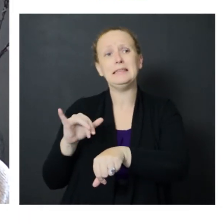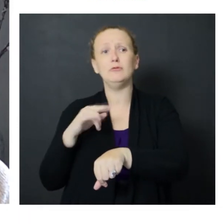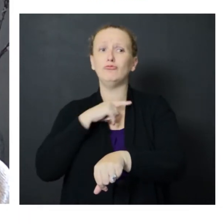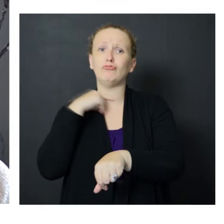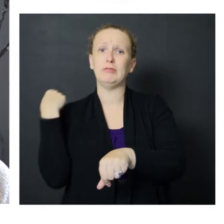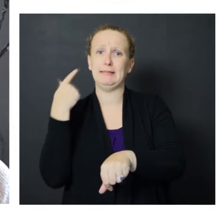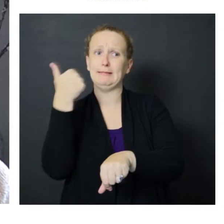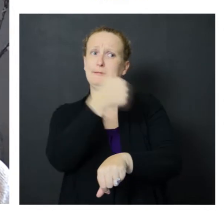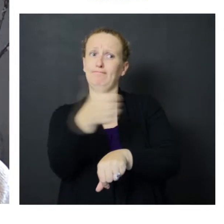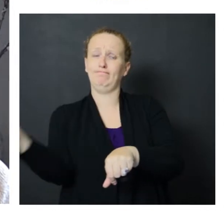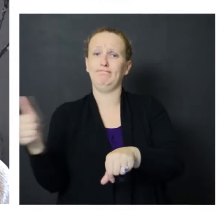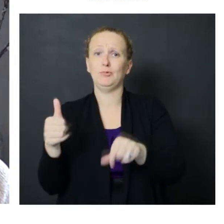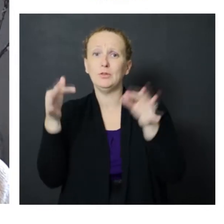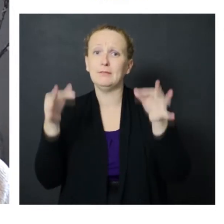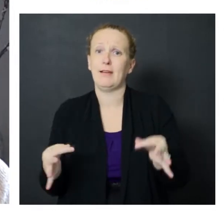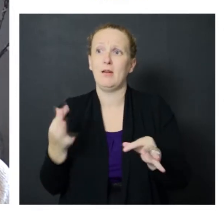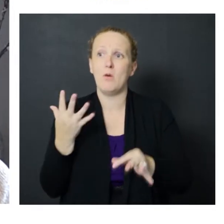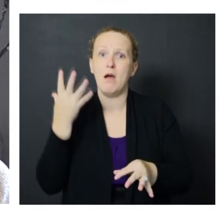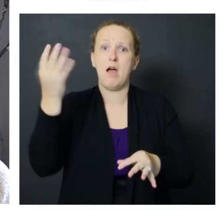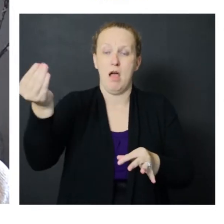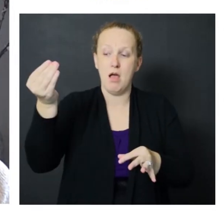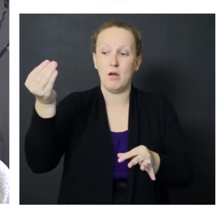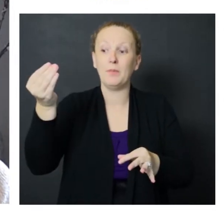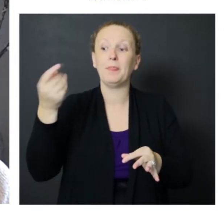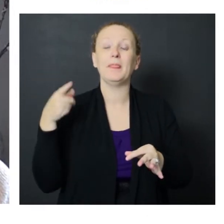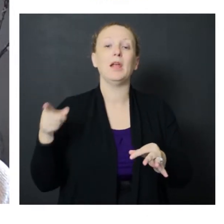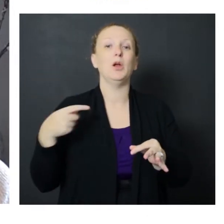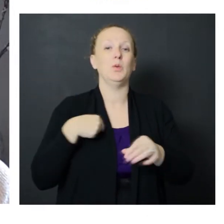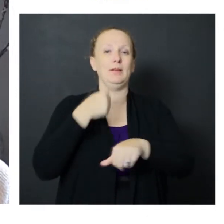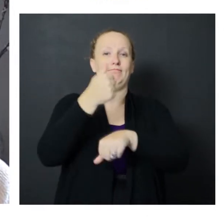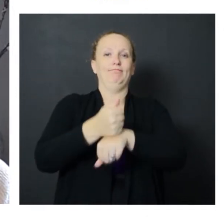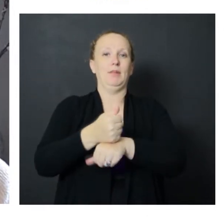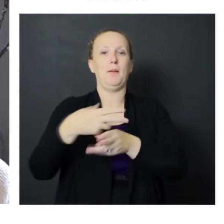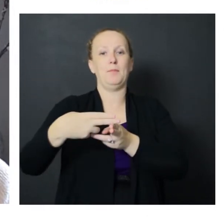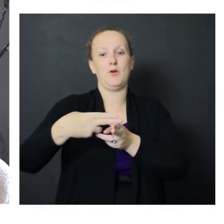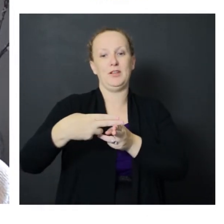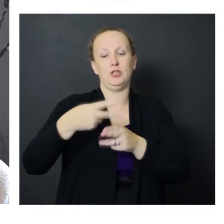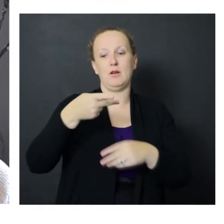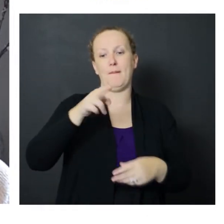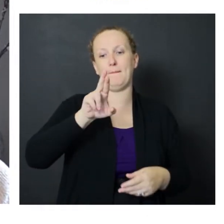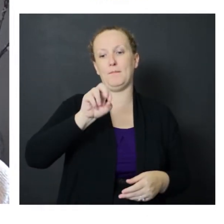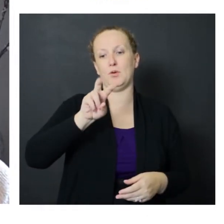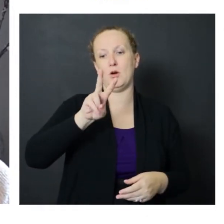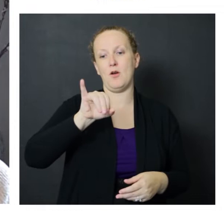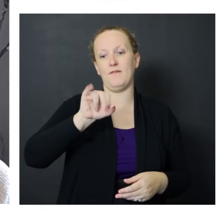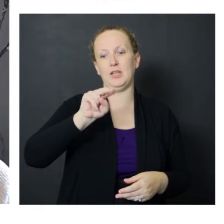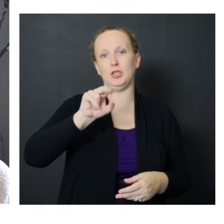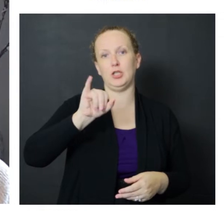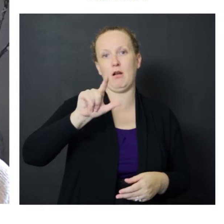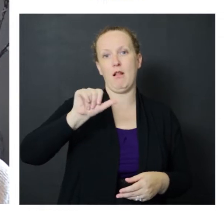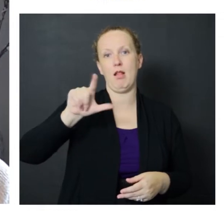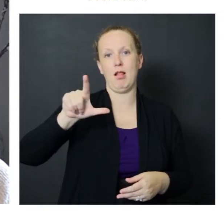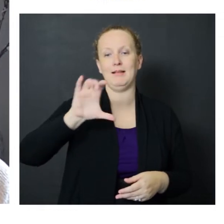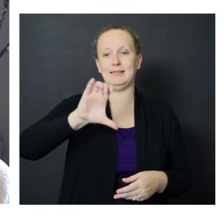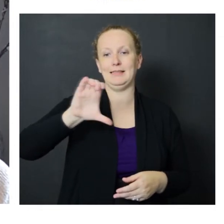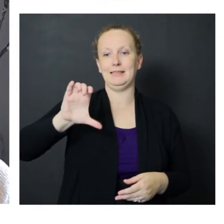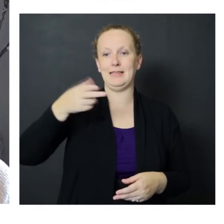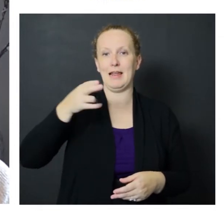Ah, and, ah, we instituted what we call provisional course HI certification. It's not anything different,